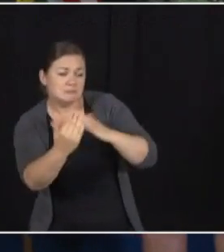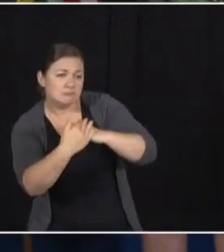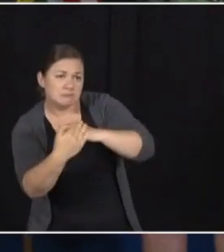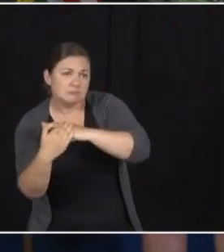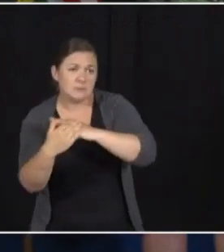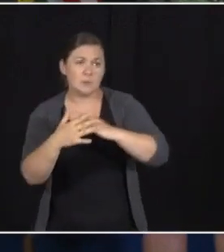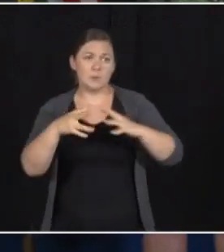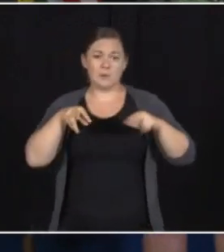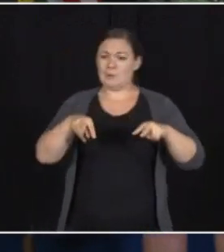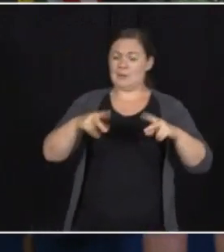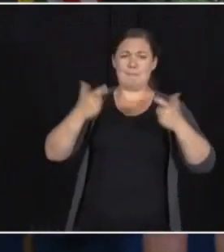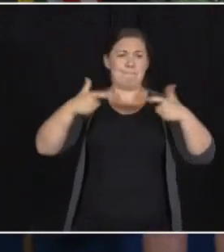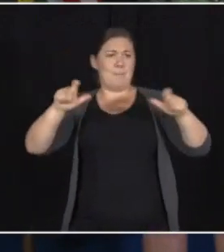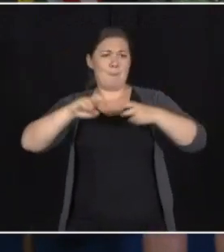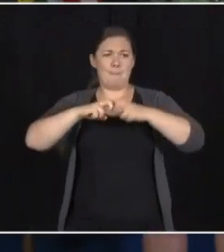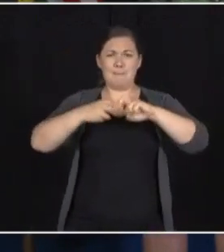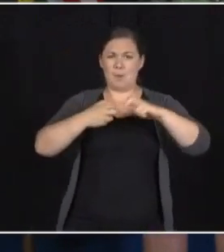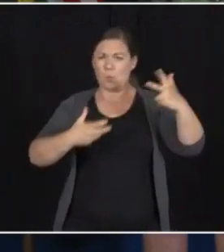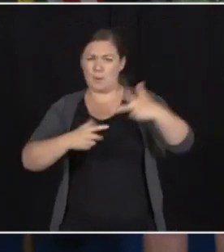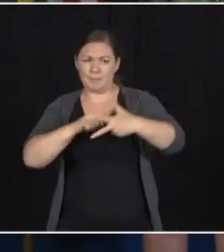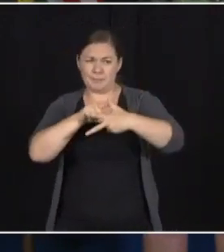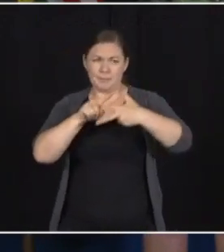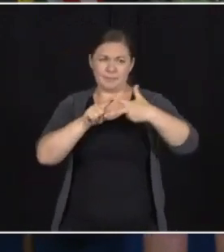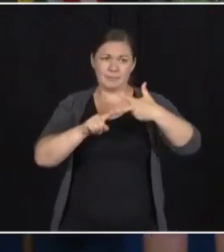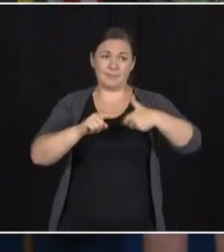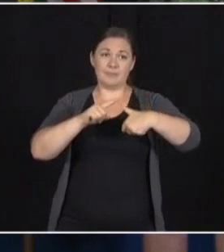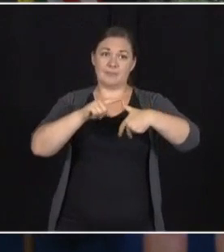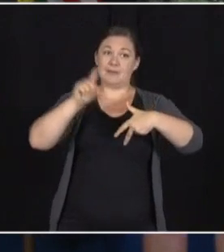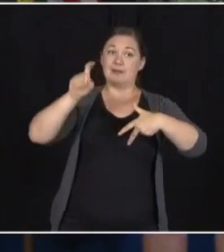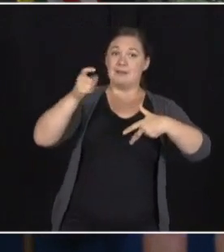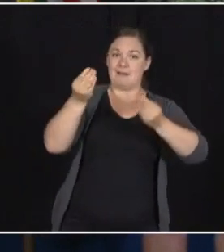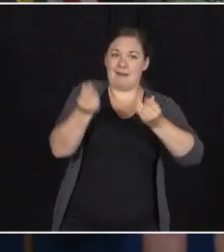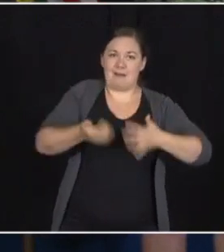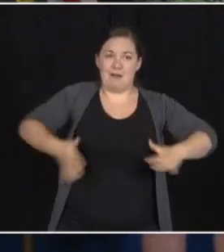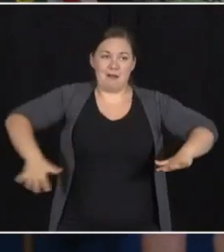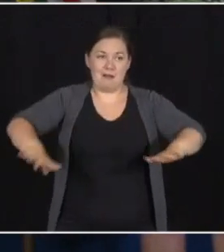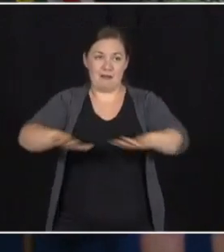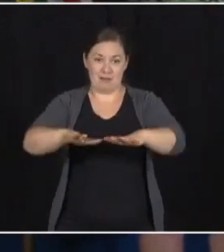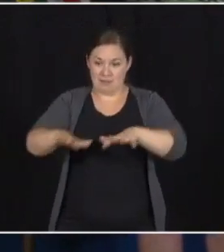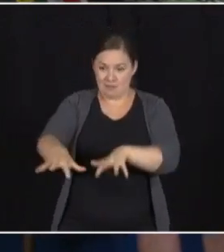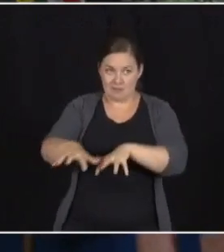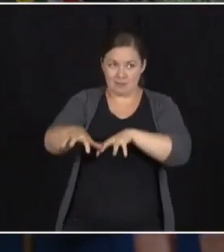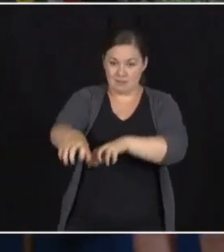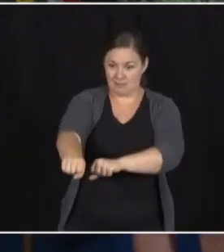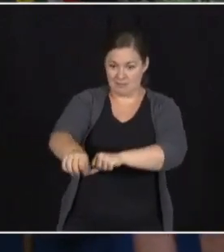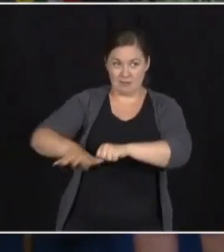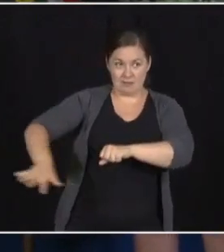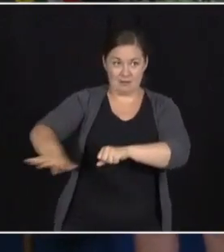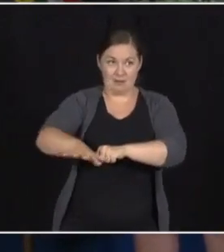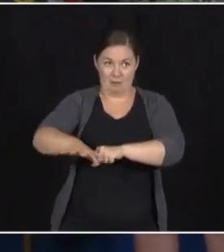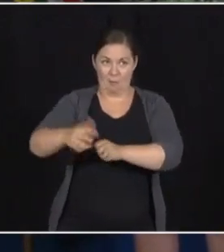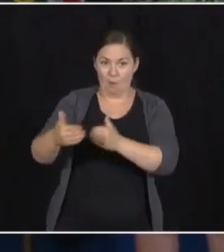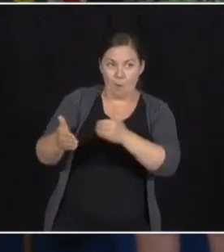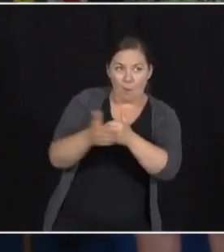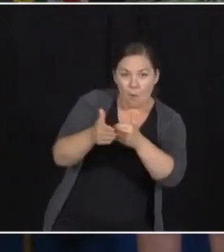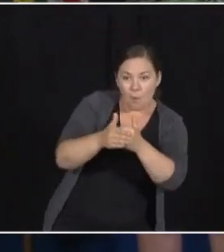from realizing this vision. First, assembling lands that can be integrated with stations is a problem.